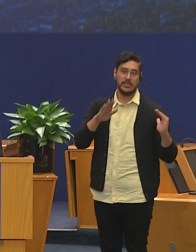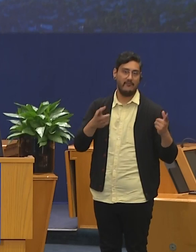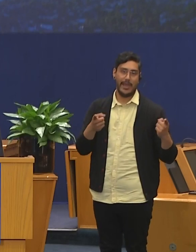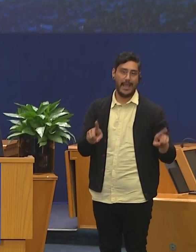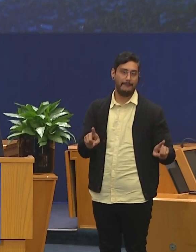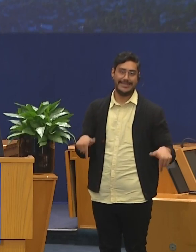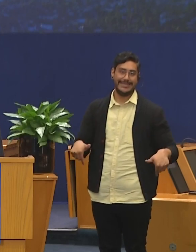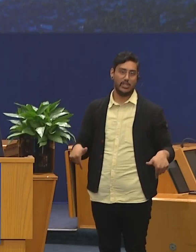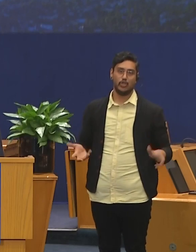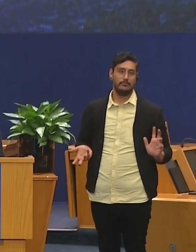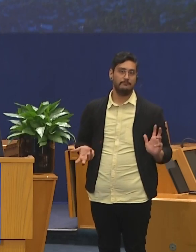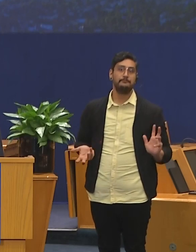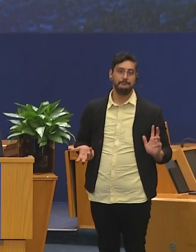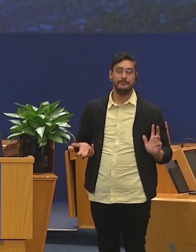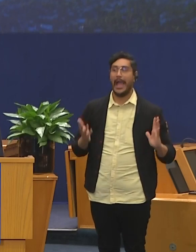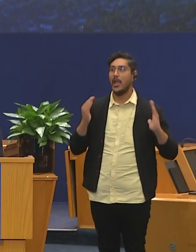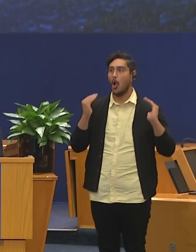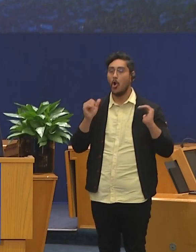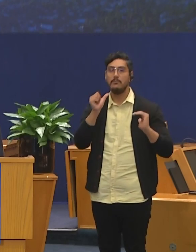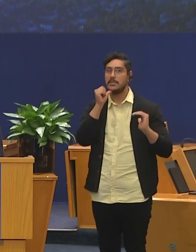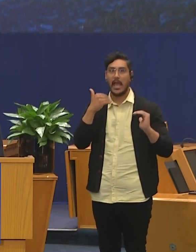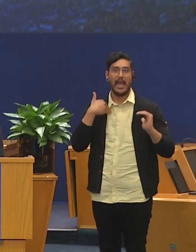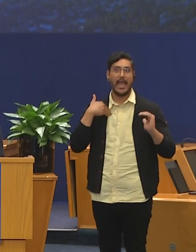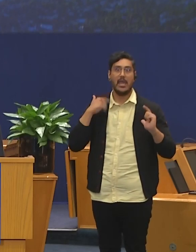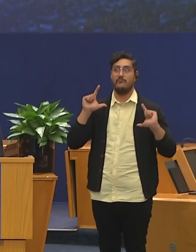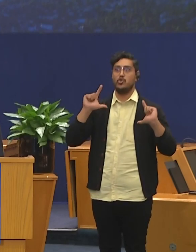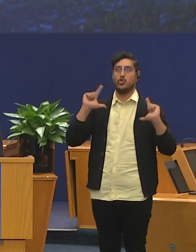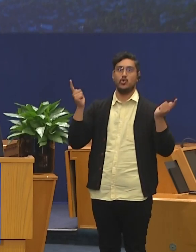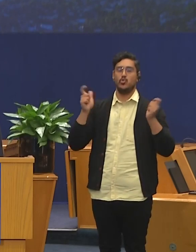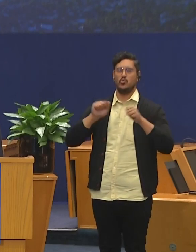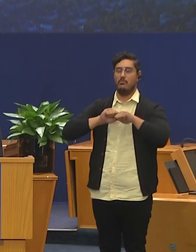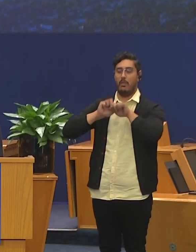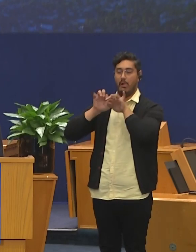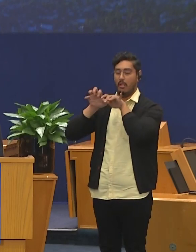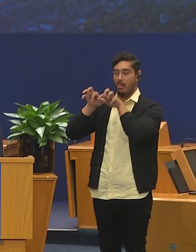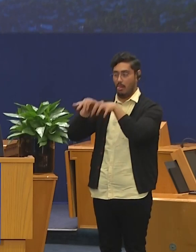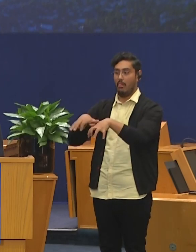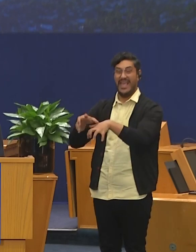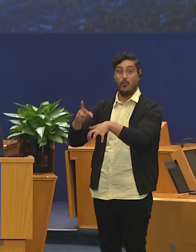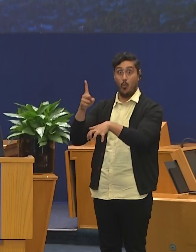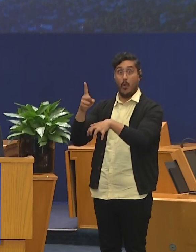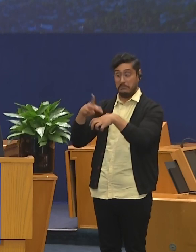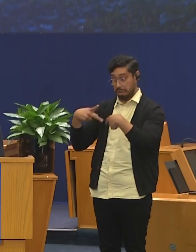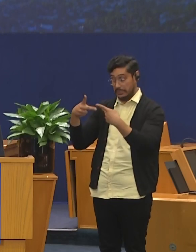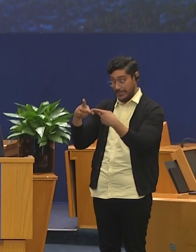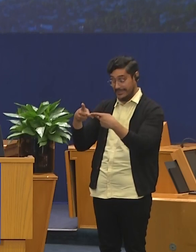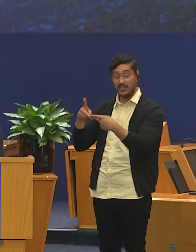OFF, I HOPE WE NEVER GET THERE. I HOPE WE NEVER HAVE SUCH A HUGE